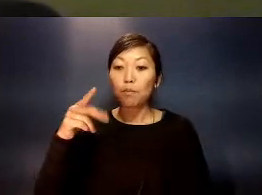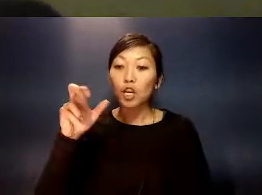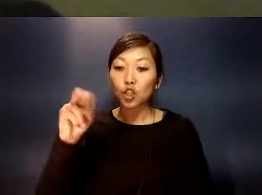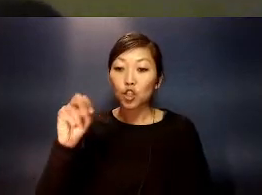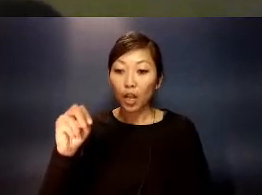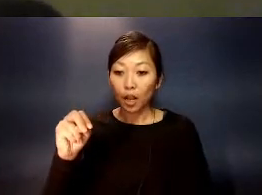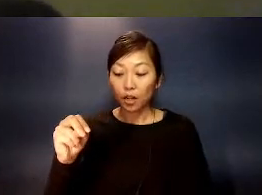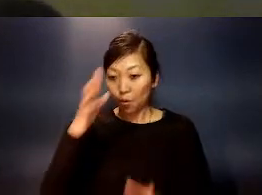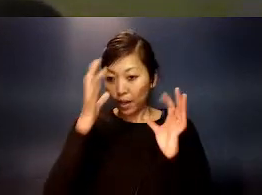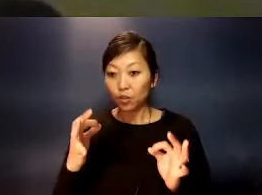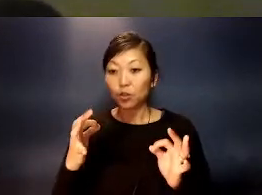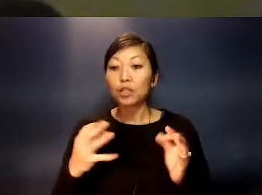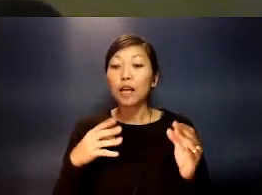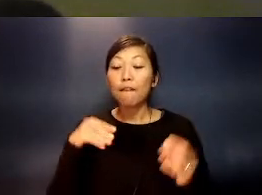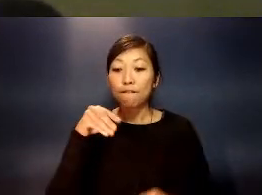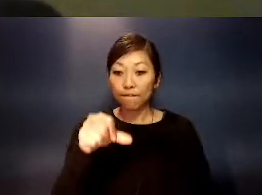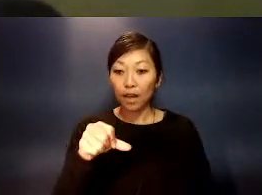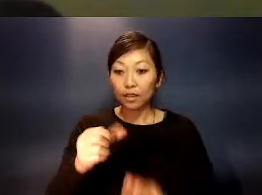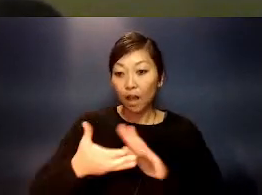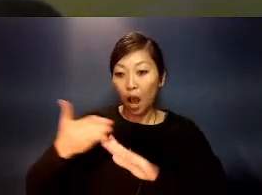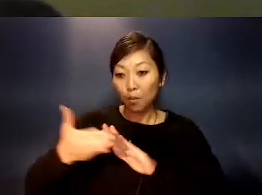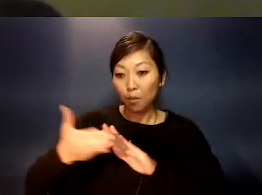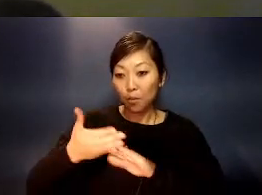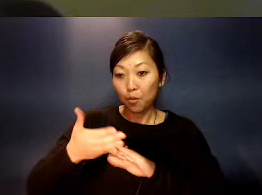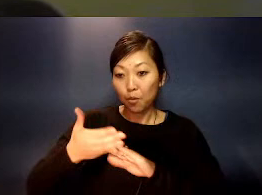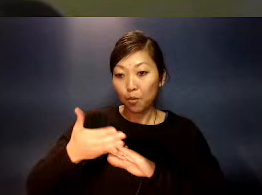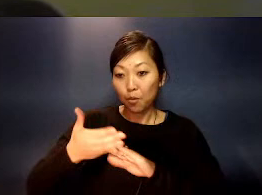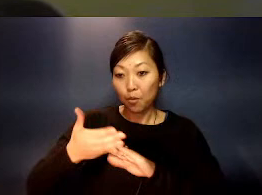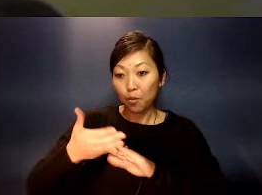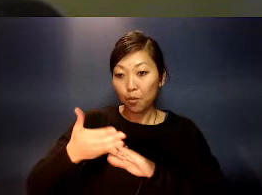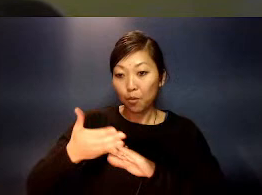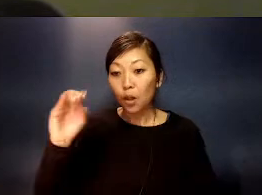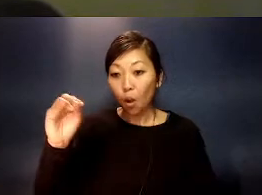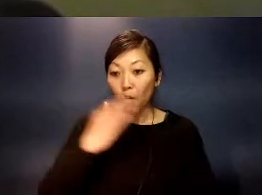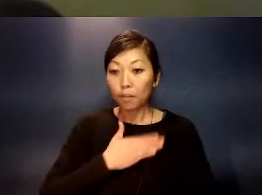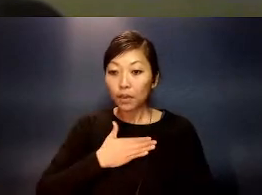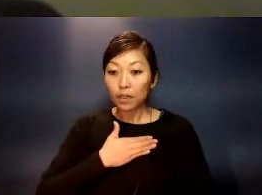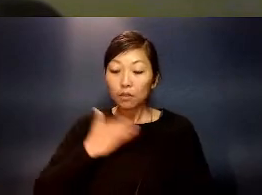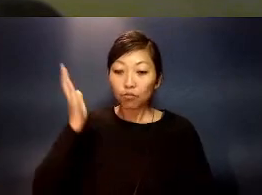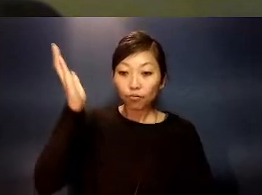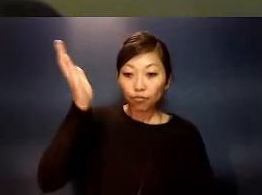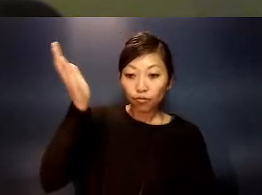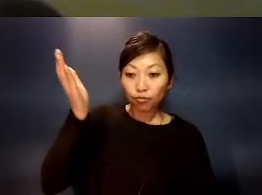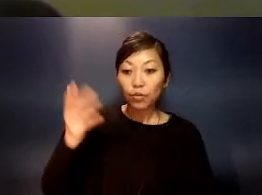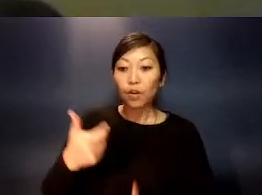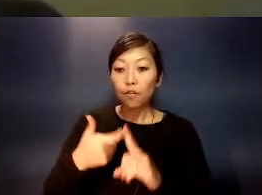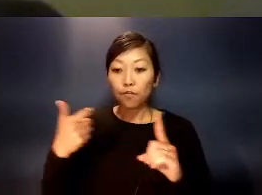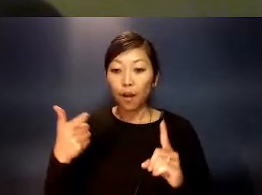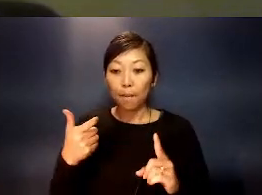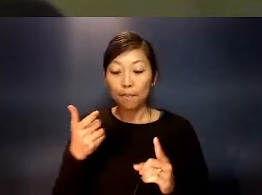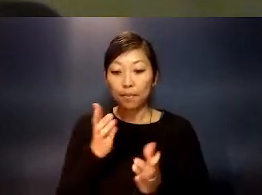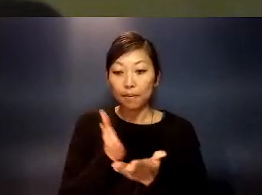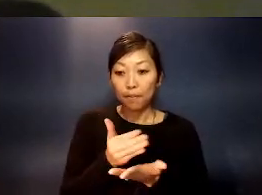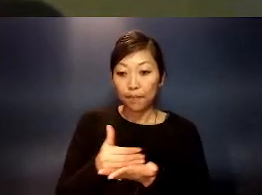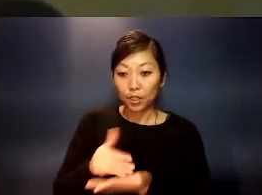≫ COUNCIL MEMBER PALMISANO: I'M SORRY, MADAM PRESIDENT, DO YOU MEAN MYSELF? ≫ COUNCIL PRESIDENT BENDER: WHAT DID I SAY? ≫ COUNCIL MEMBER PALMISANO: YOU SAID COUNCIL MEMBER CANO. I'M NOT SURE IF SHE'S PREPARED